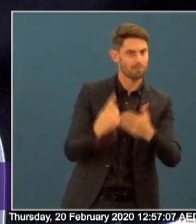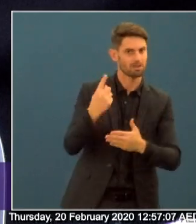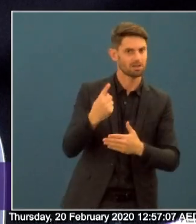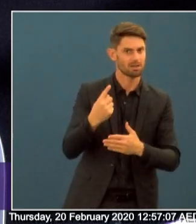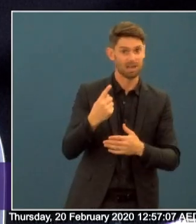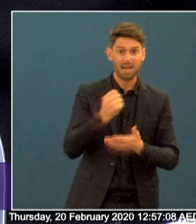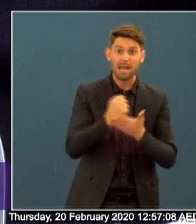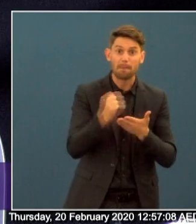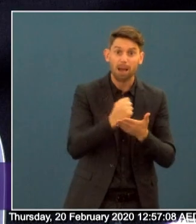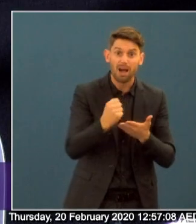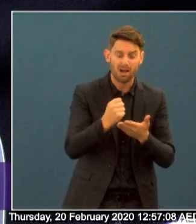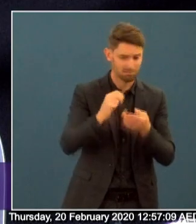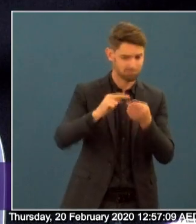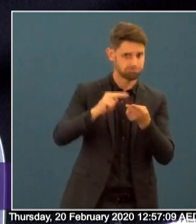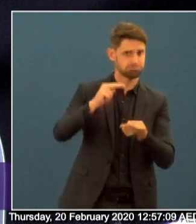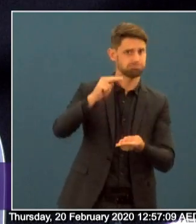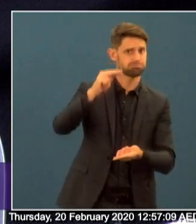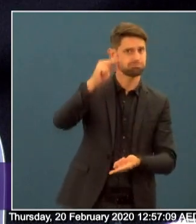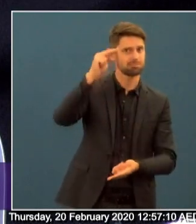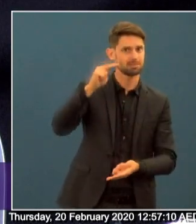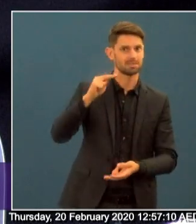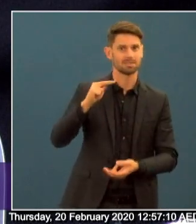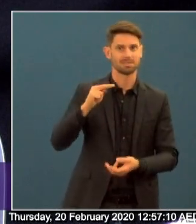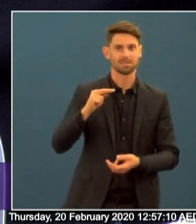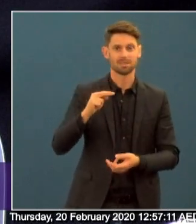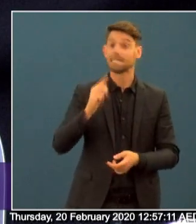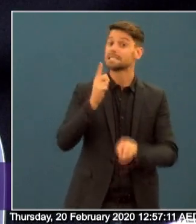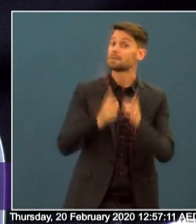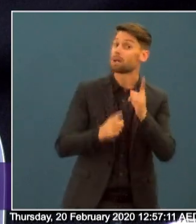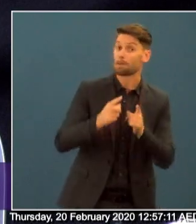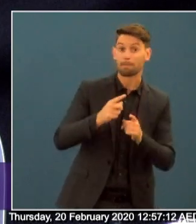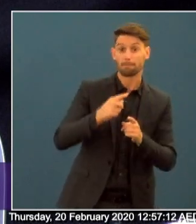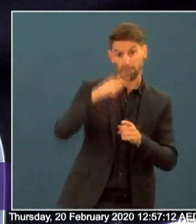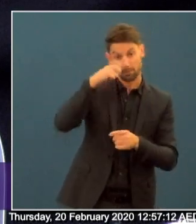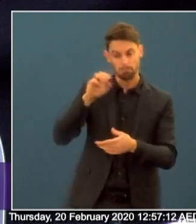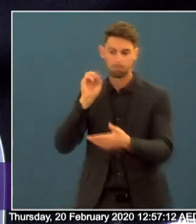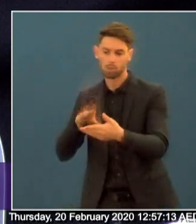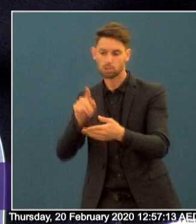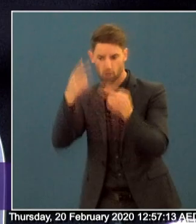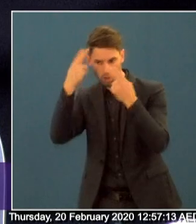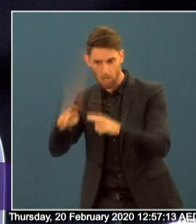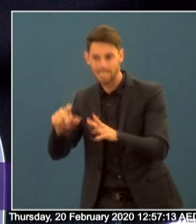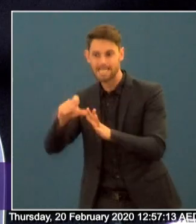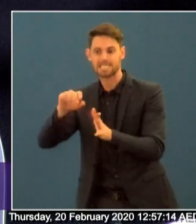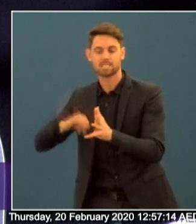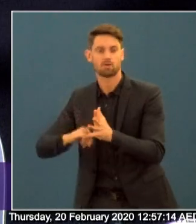that were previously hidden because they had been labelled as due to Down syndrome or another cause of disability.